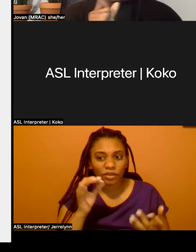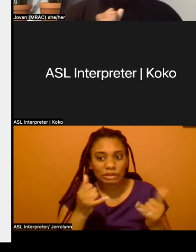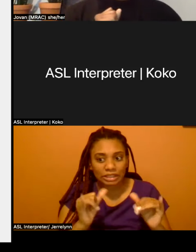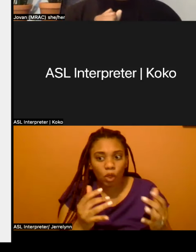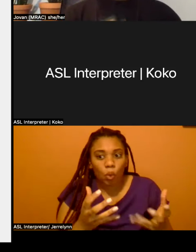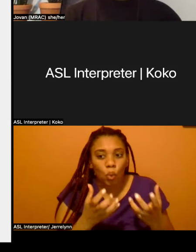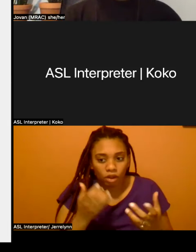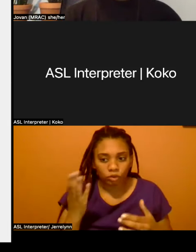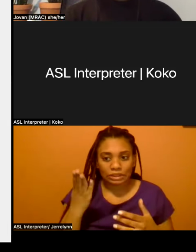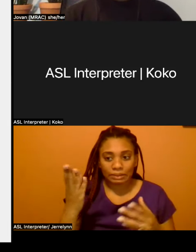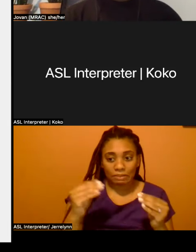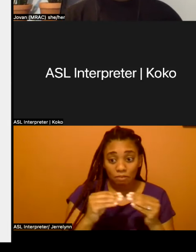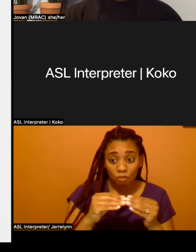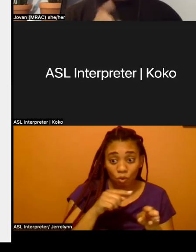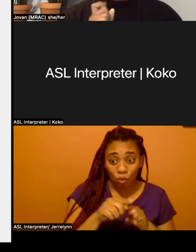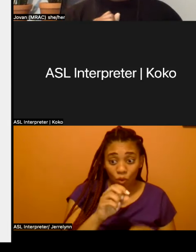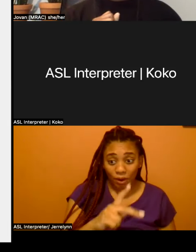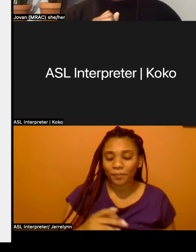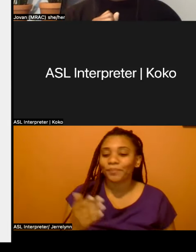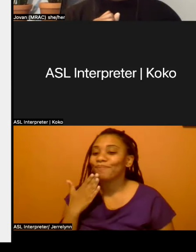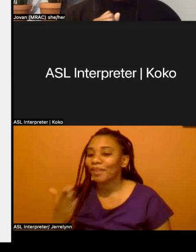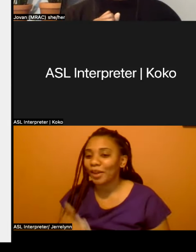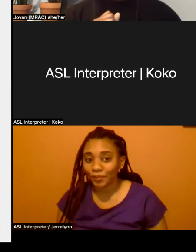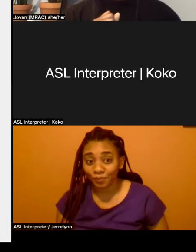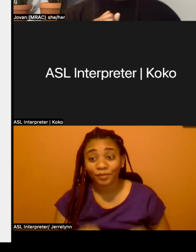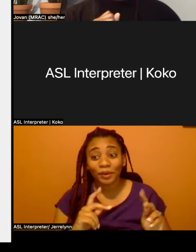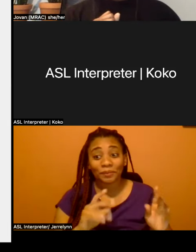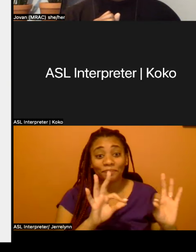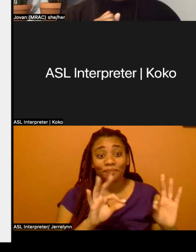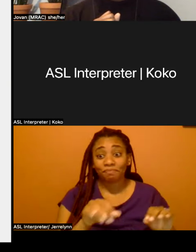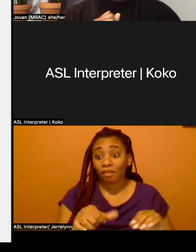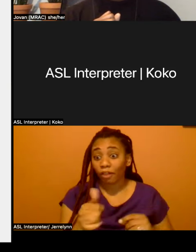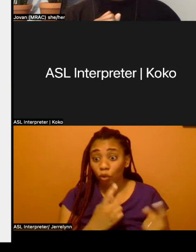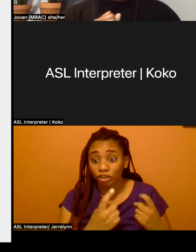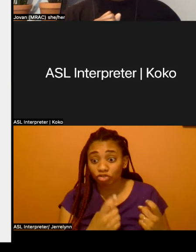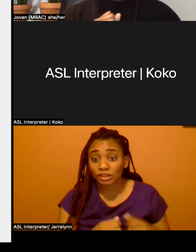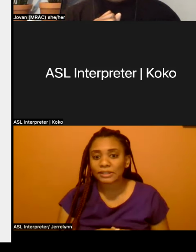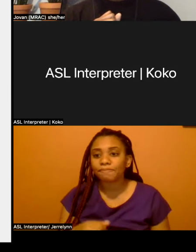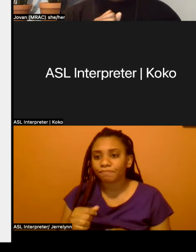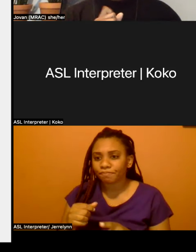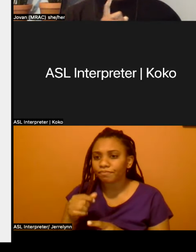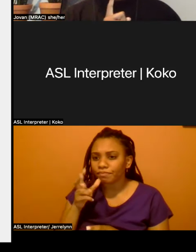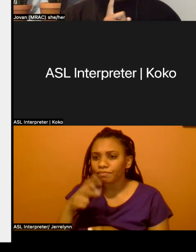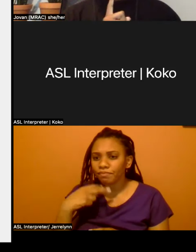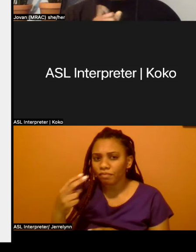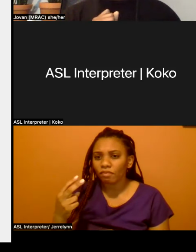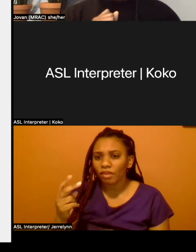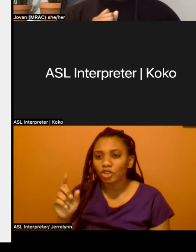Okay, great, any other questions? [Mirella] There was one and you... It's the same answer